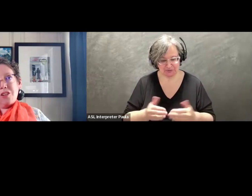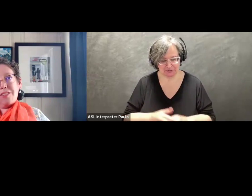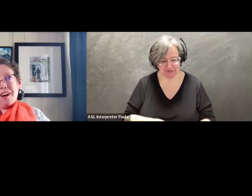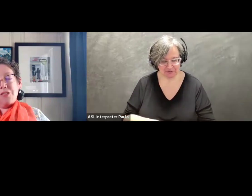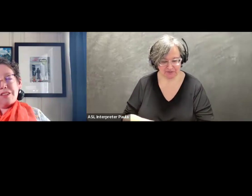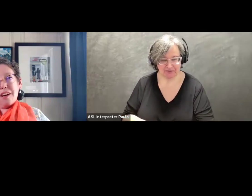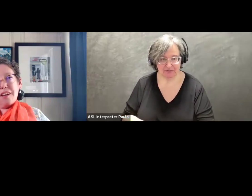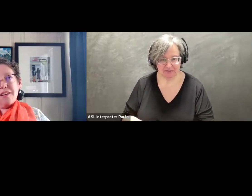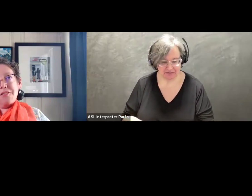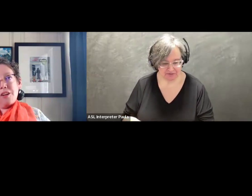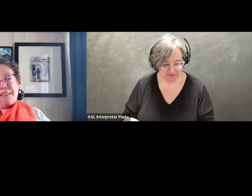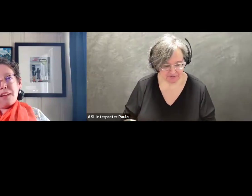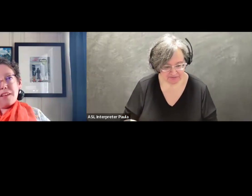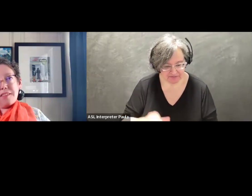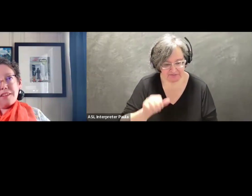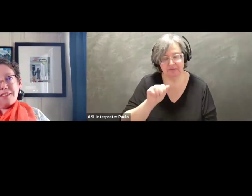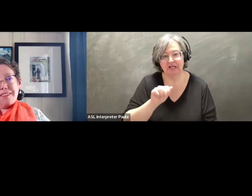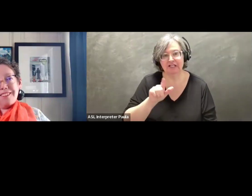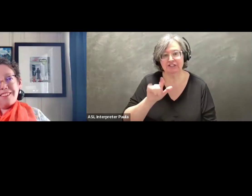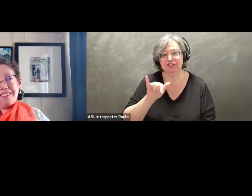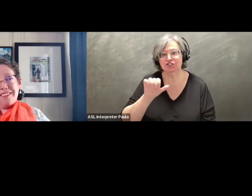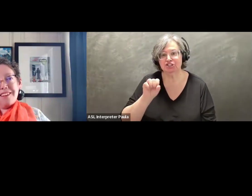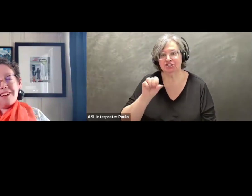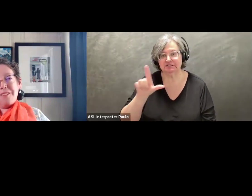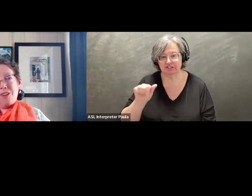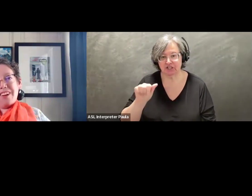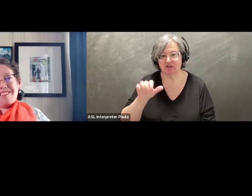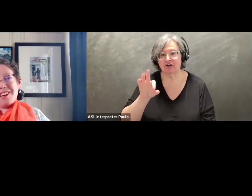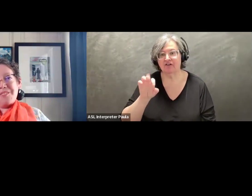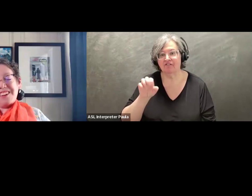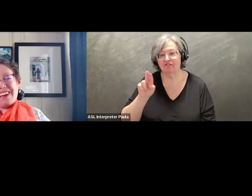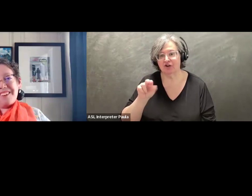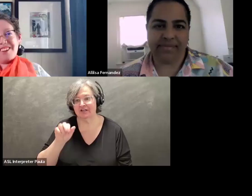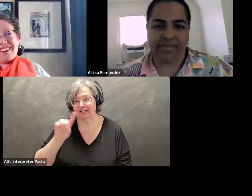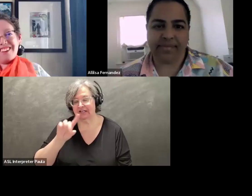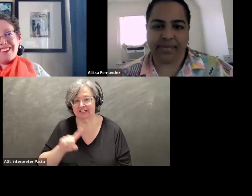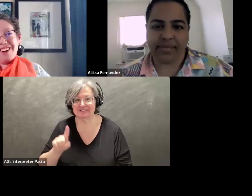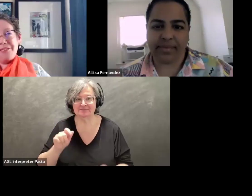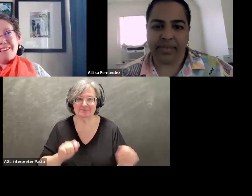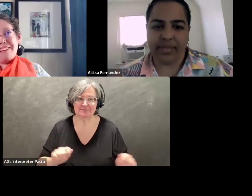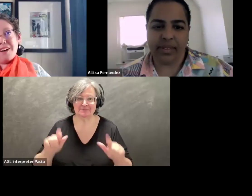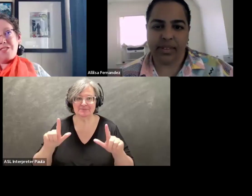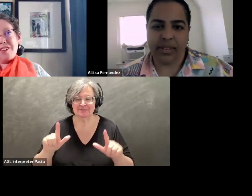Julisa Fernandez, if you'd like to come on camera, we'd love to